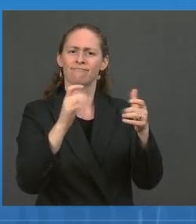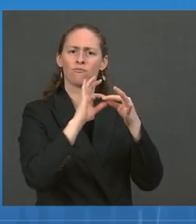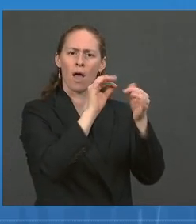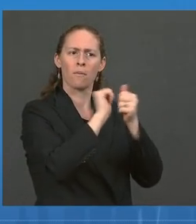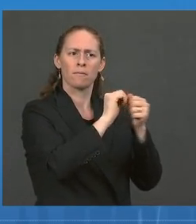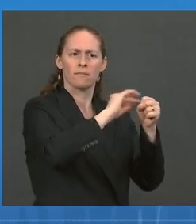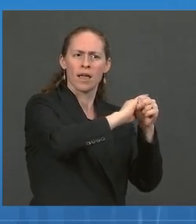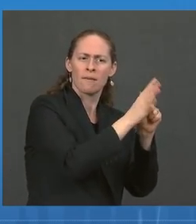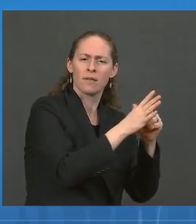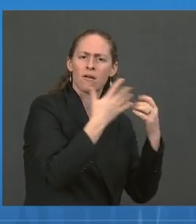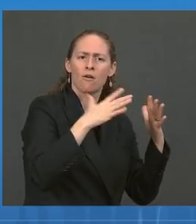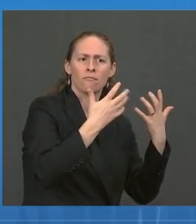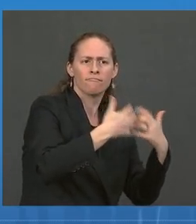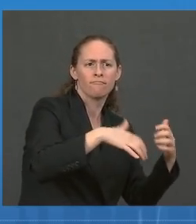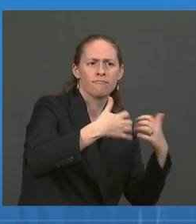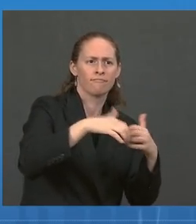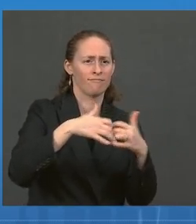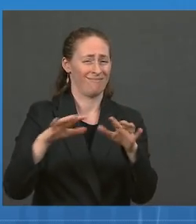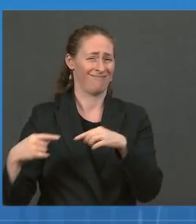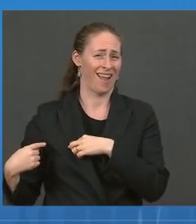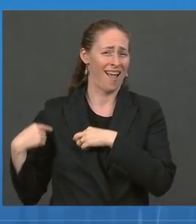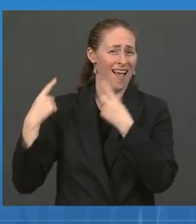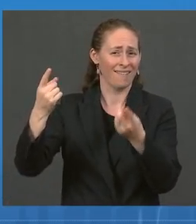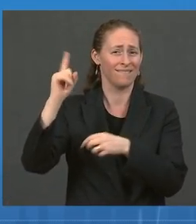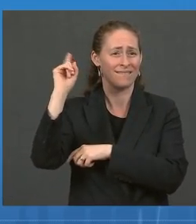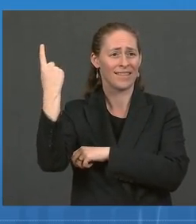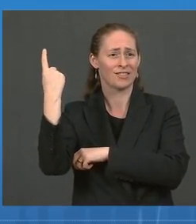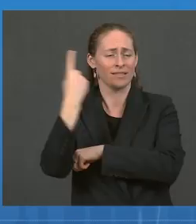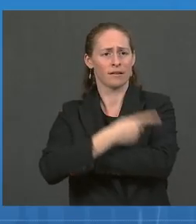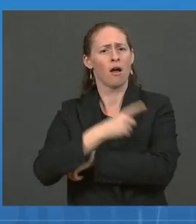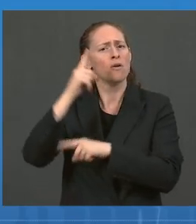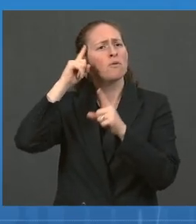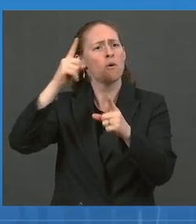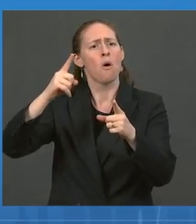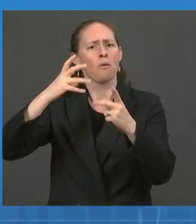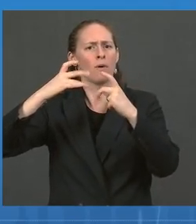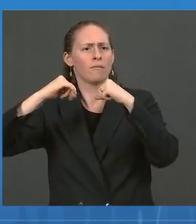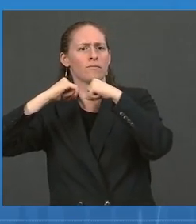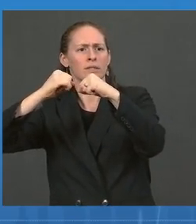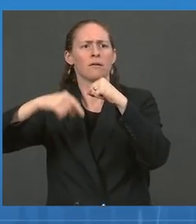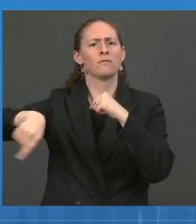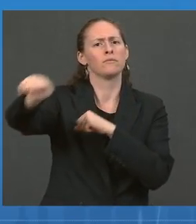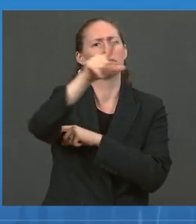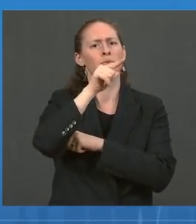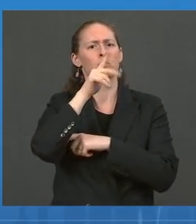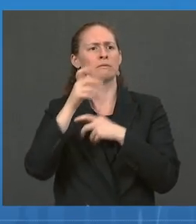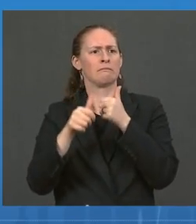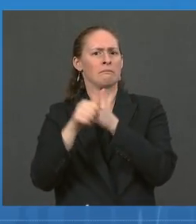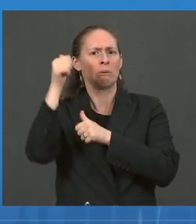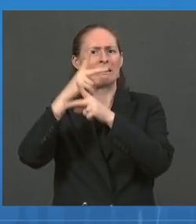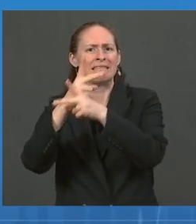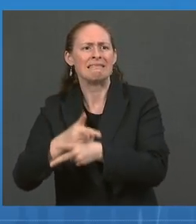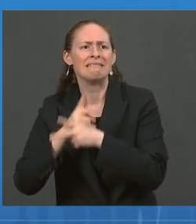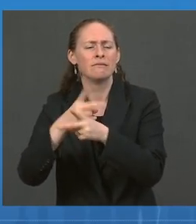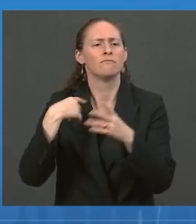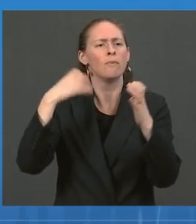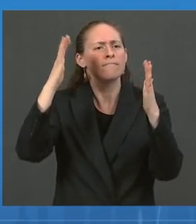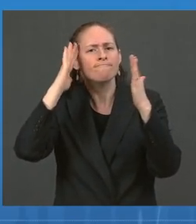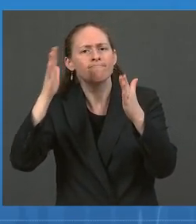since day one has been protecting those most at risk and advancing equity, including across racial and ethnic lines.